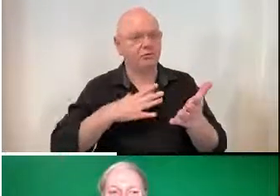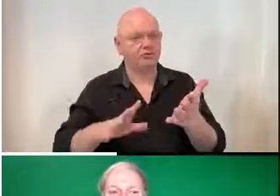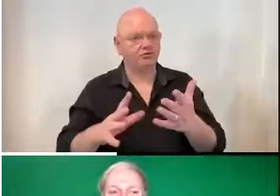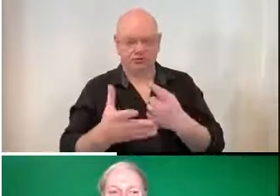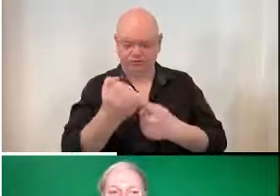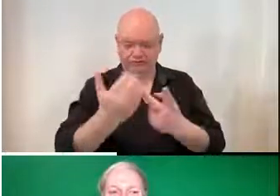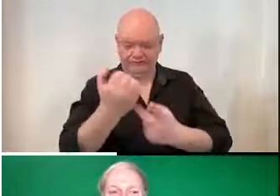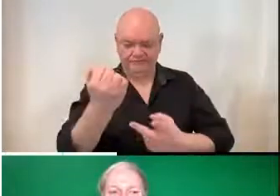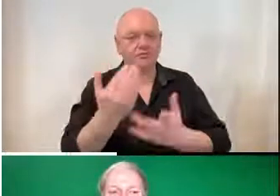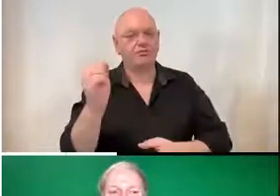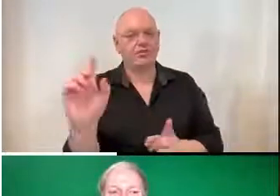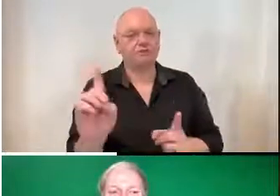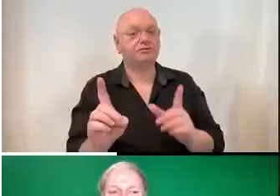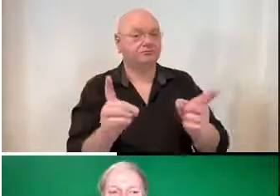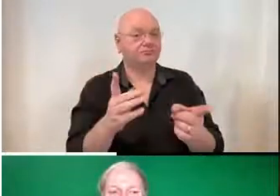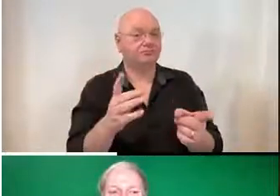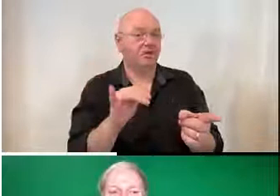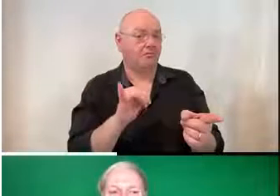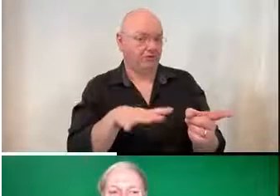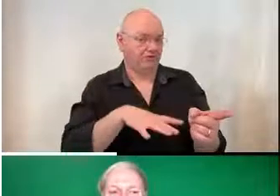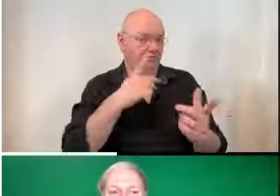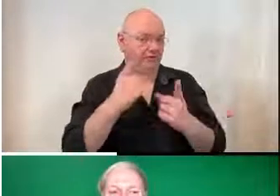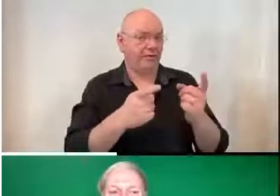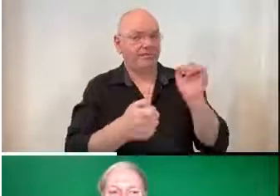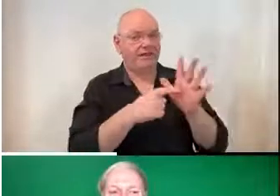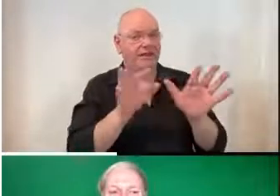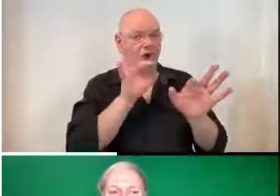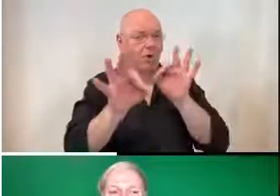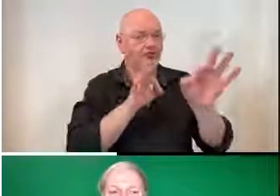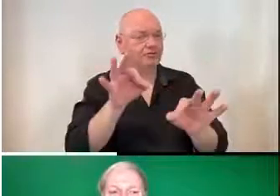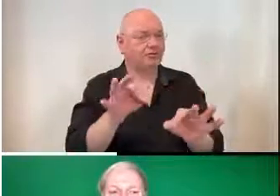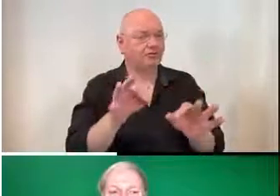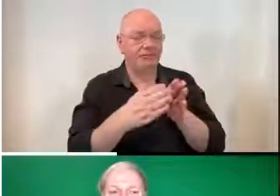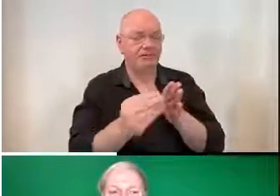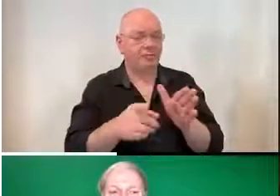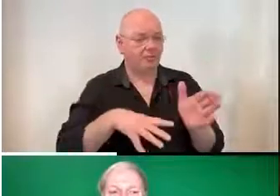impact of interventions is incredibly important and that traditional forms of data capture have been,